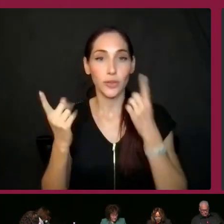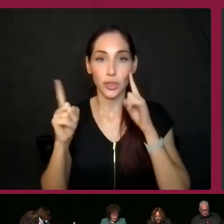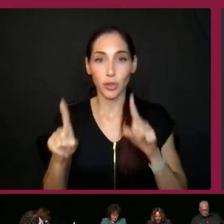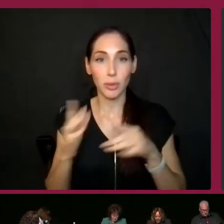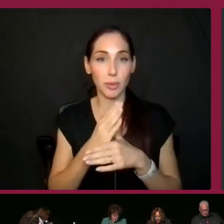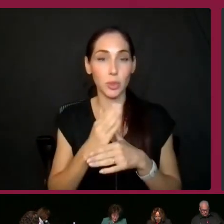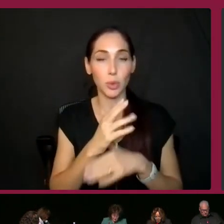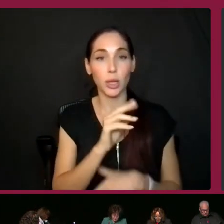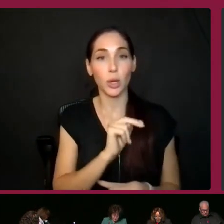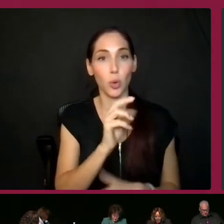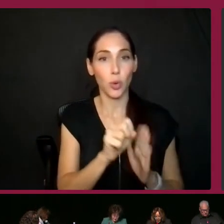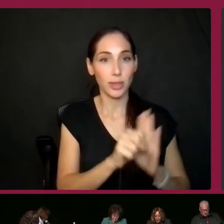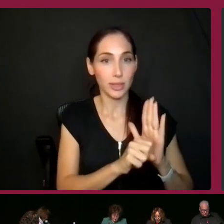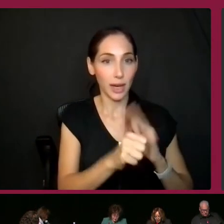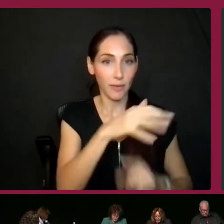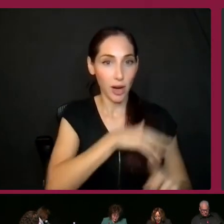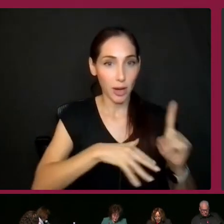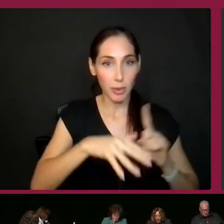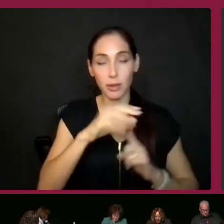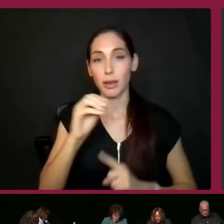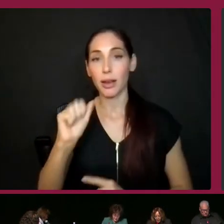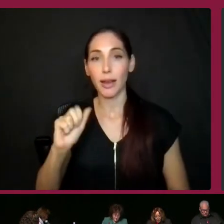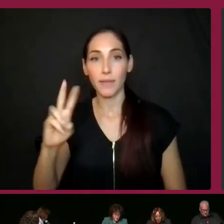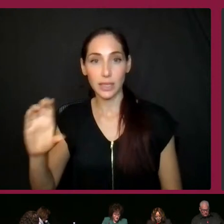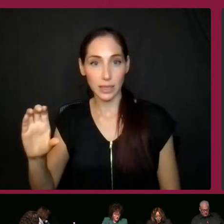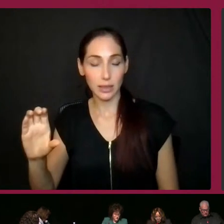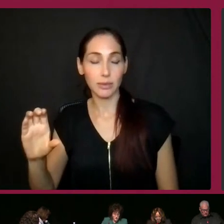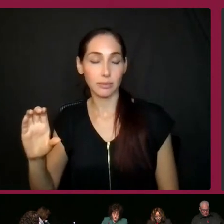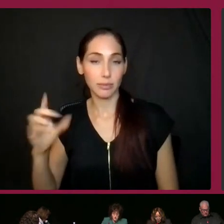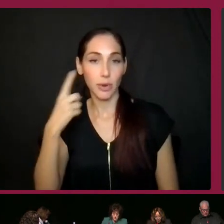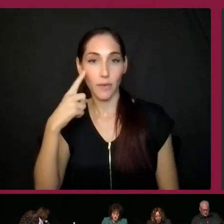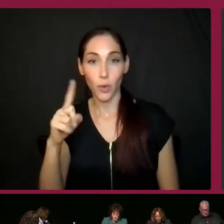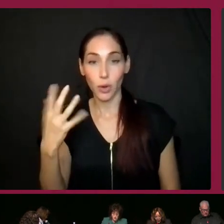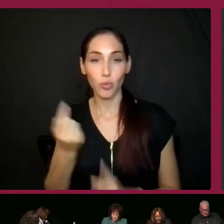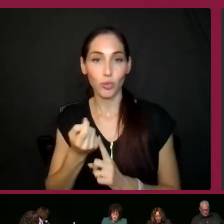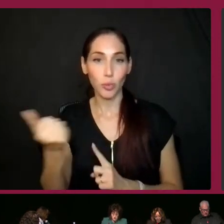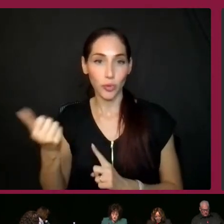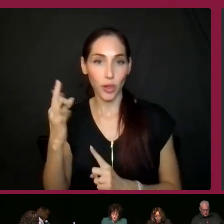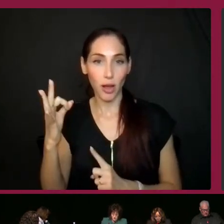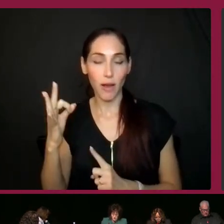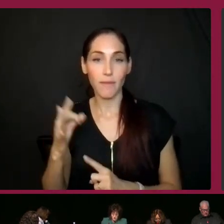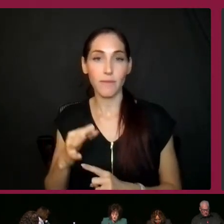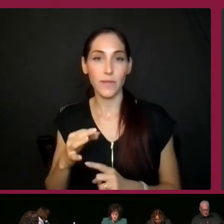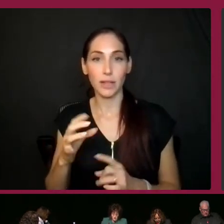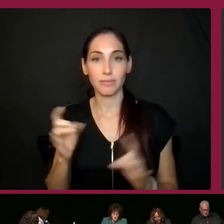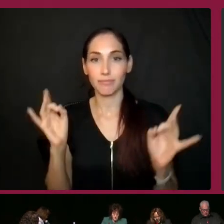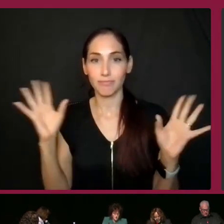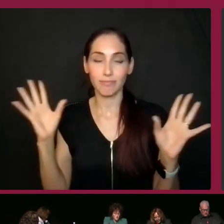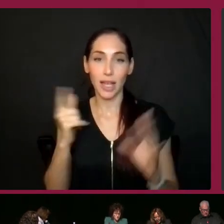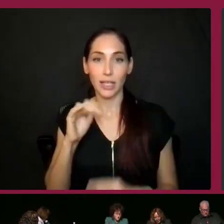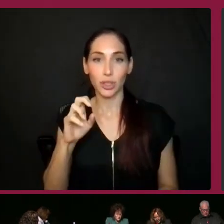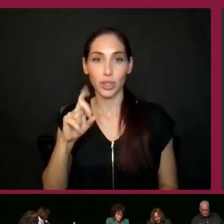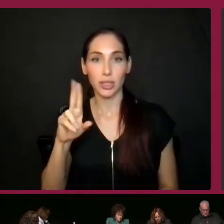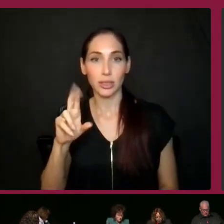North State Environmental and Antelope Valley College for removal of hazardous waste. May I receive a motion?